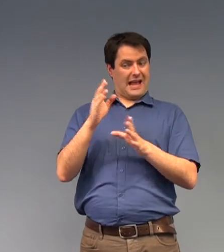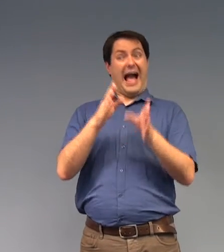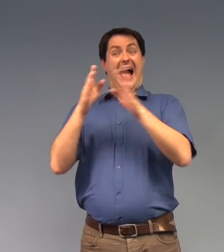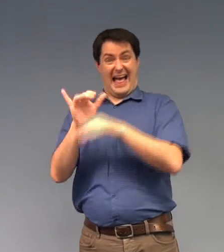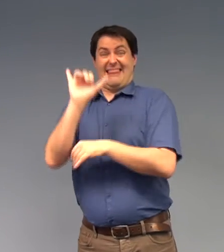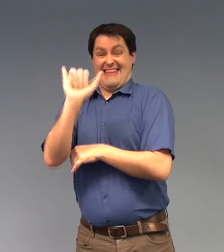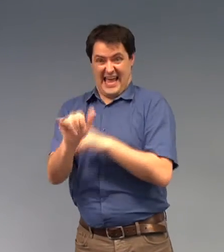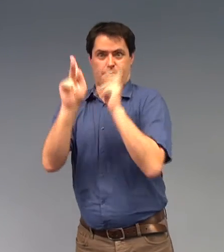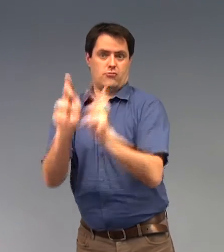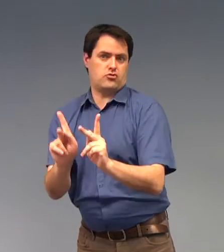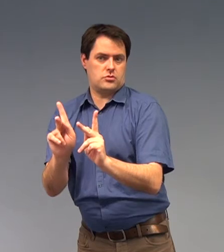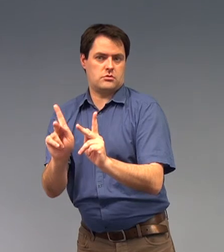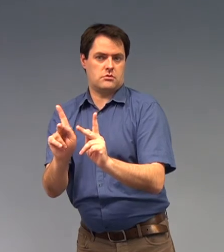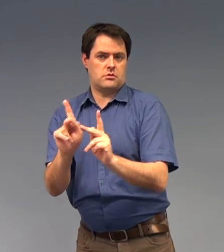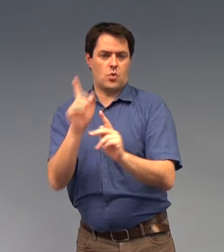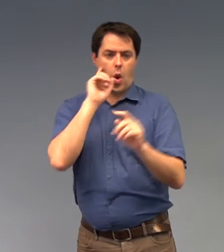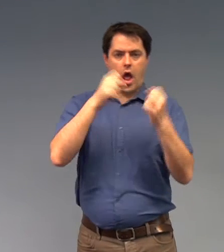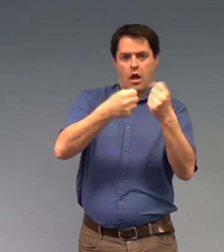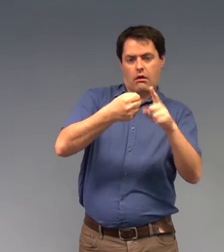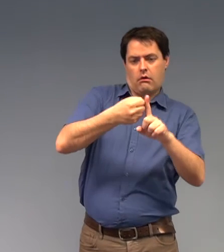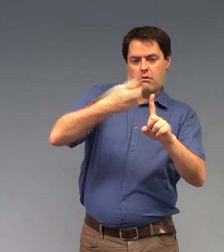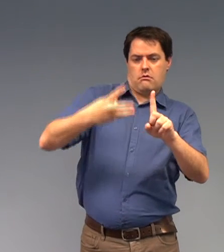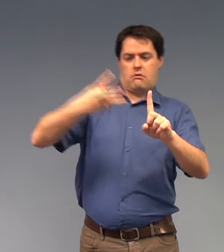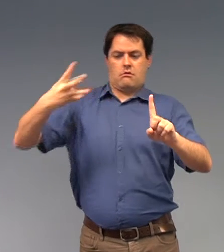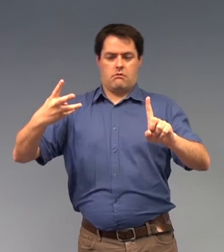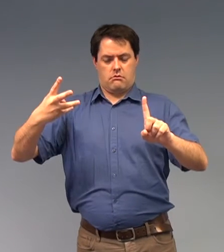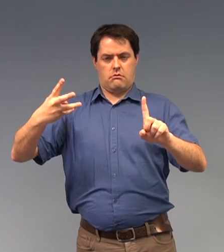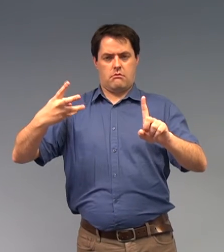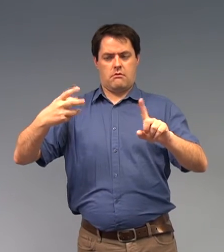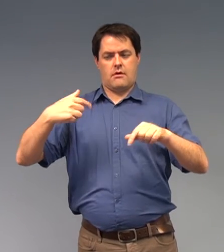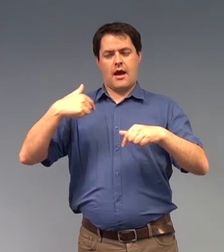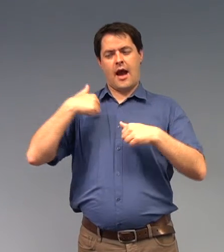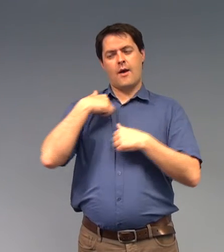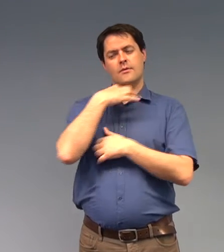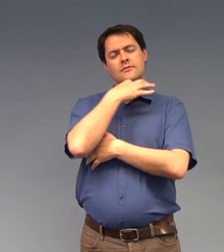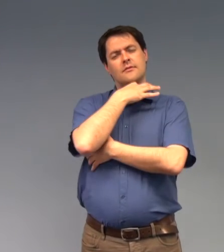"a vote of no confidence in the previous referent that person."